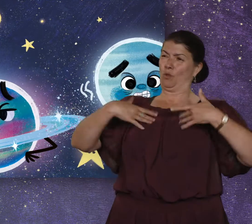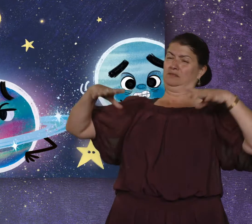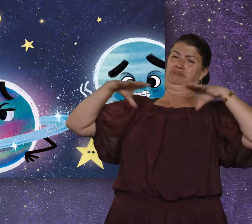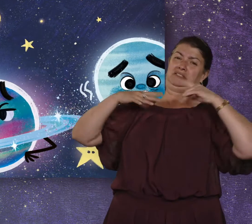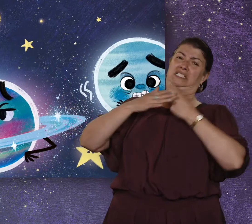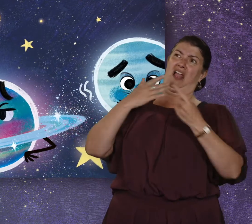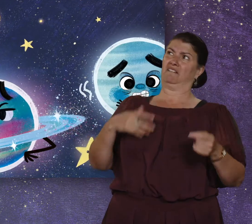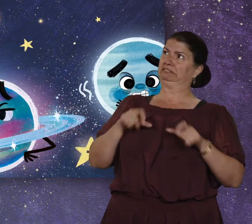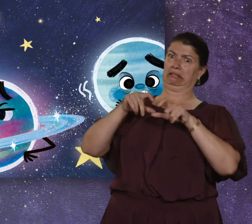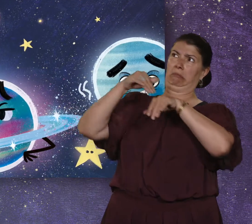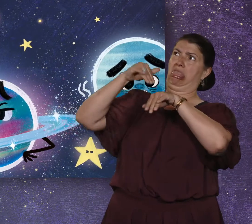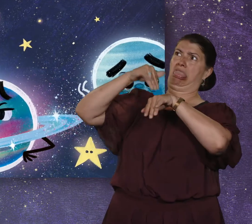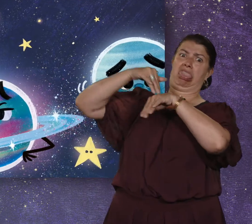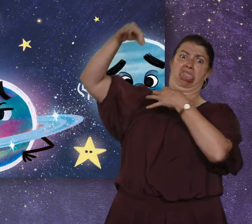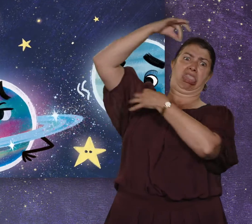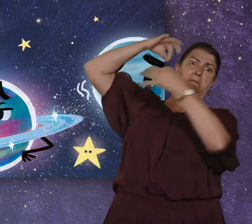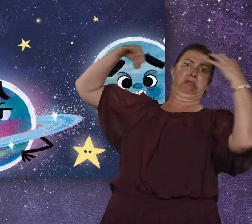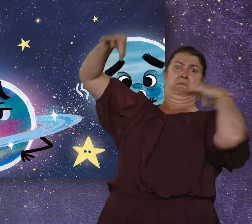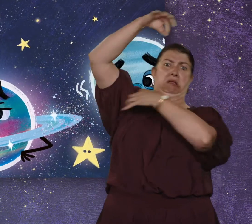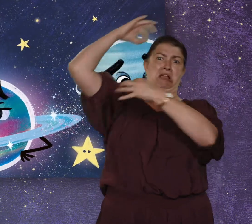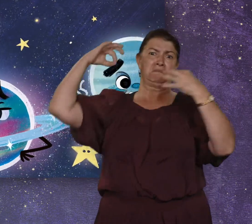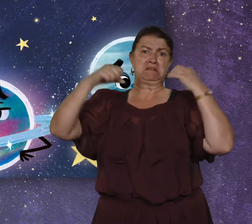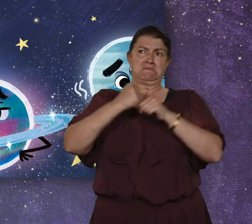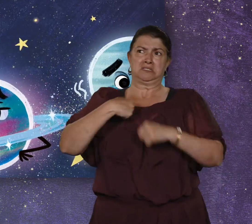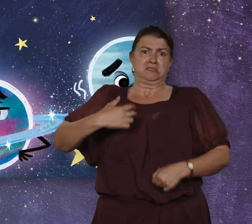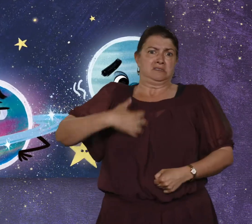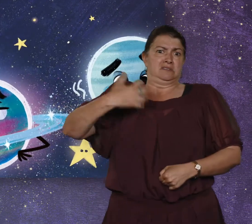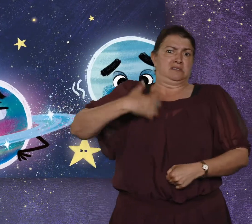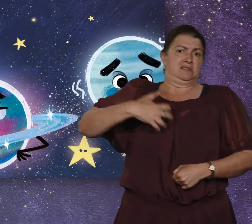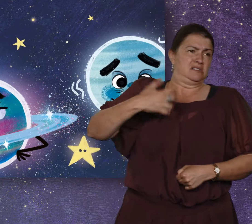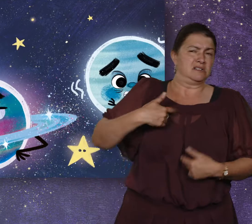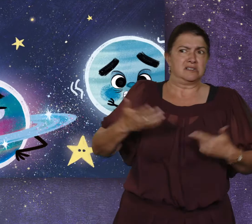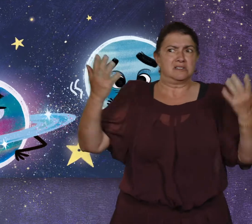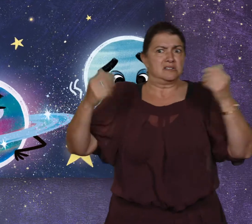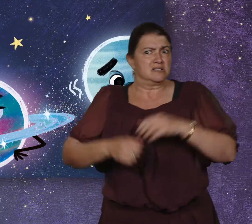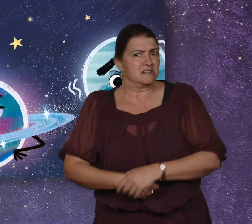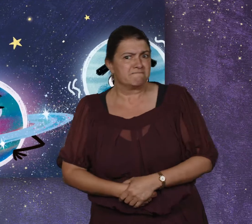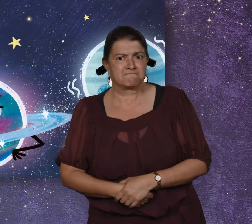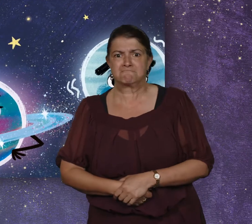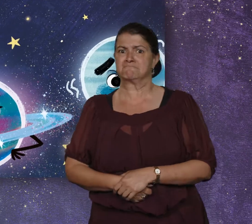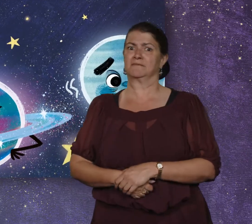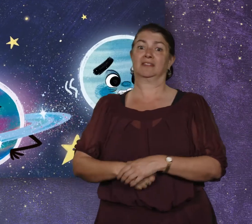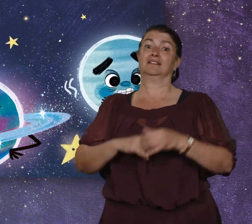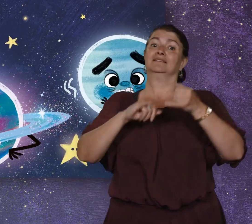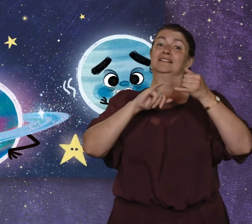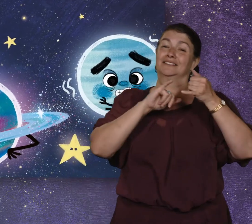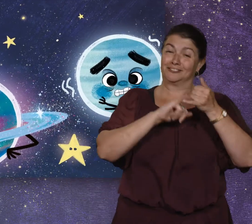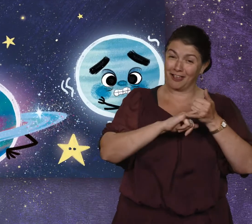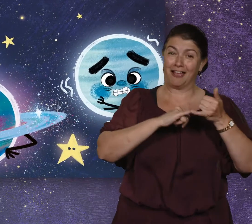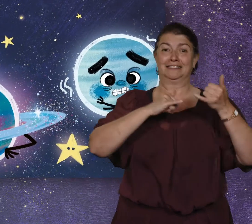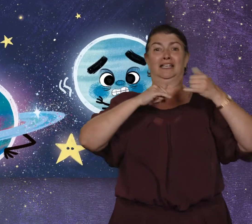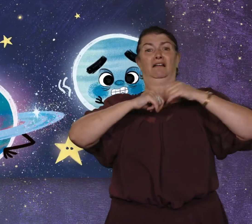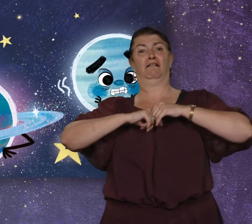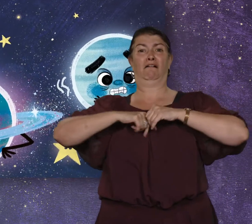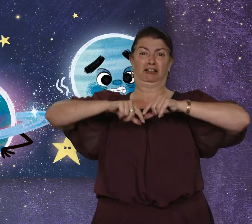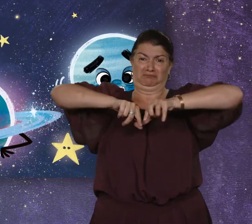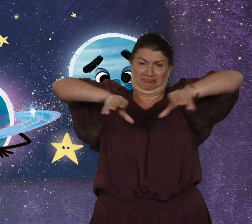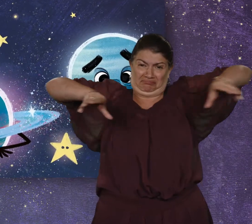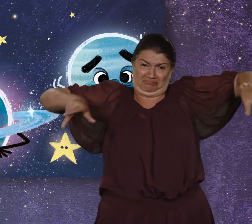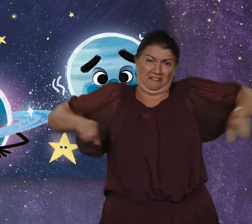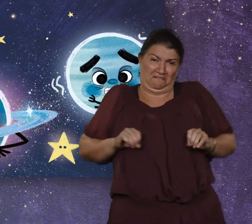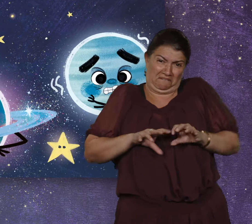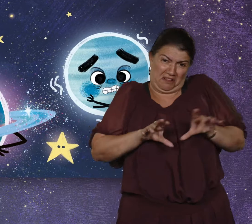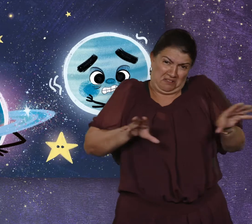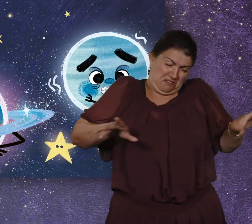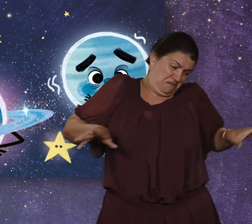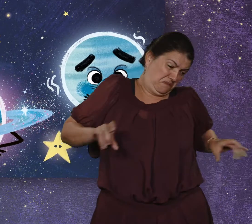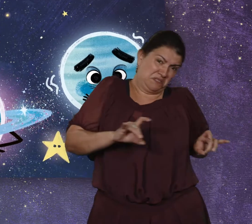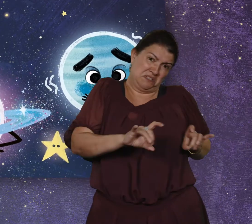They all keep annoying me! Each one's a pest! Listen, guys! Saturn said, fluttering a ring,